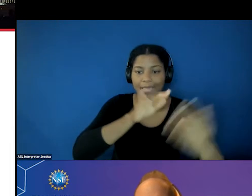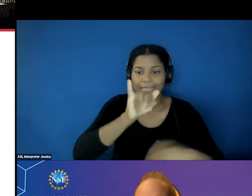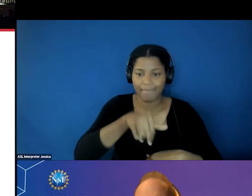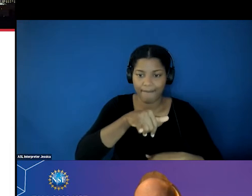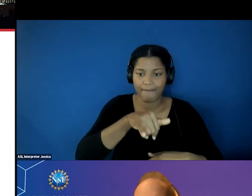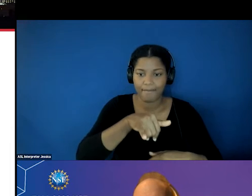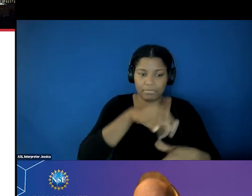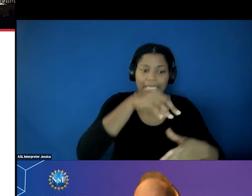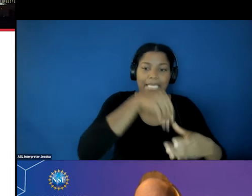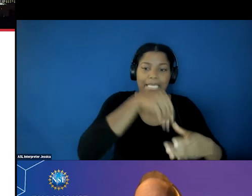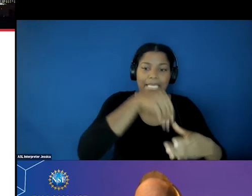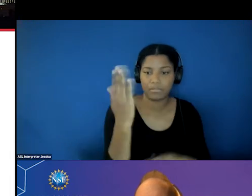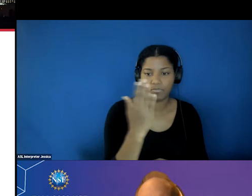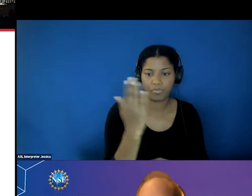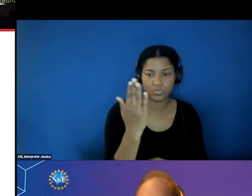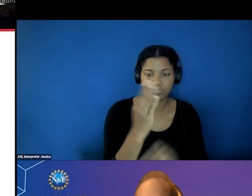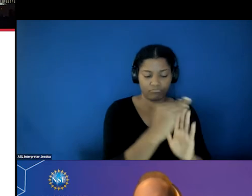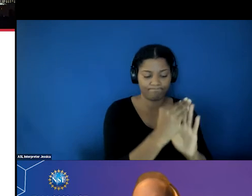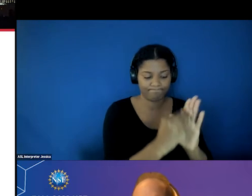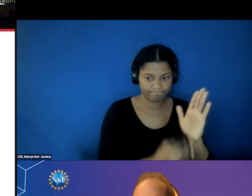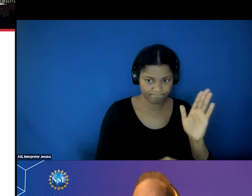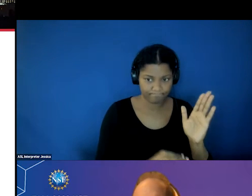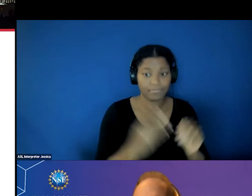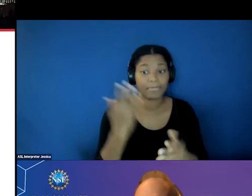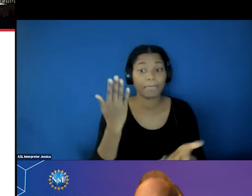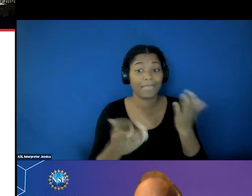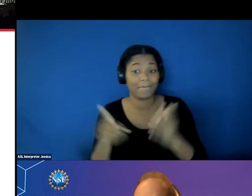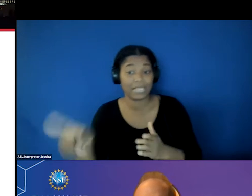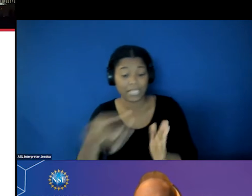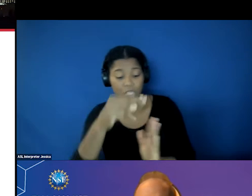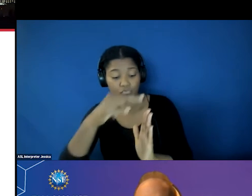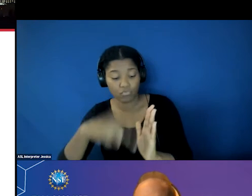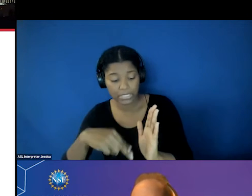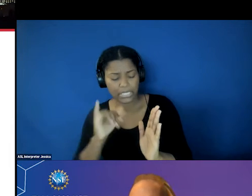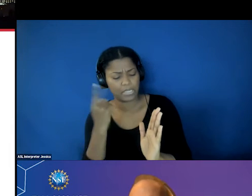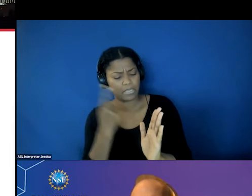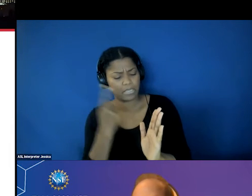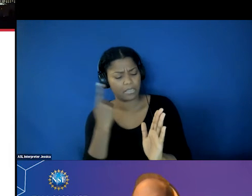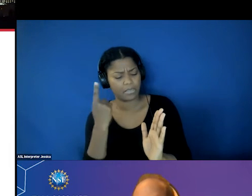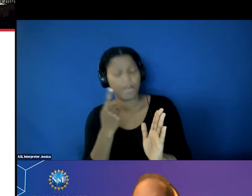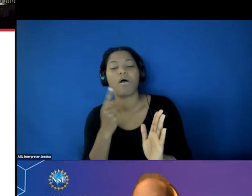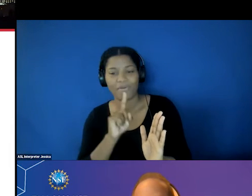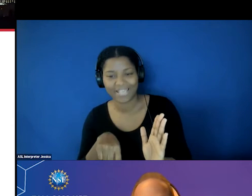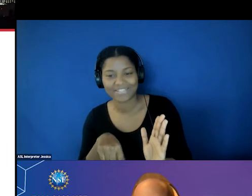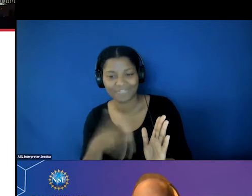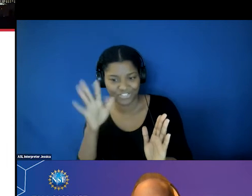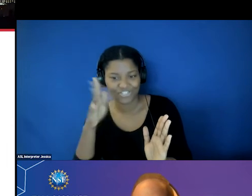so that reviewers if they think about it will have an answer to their question. That's,